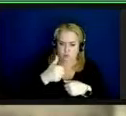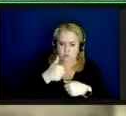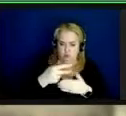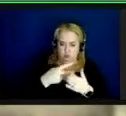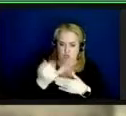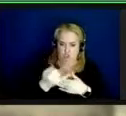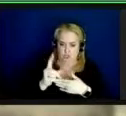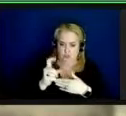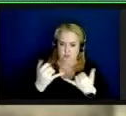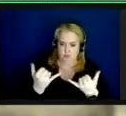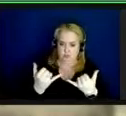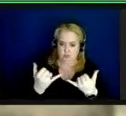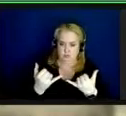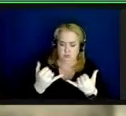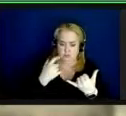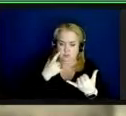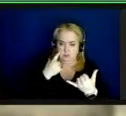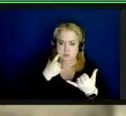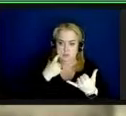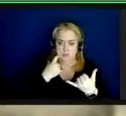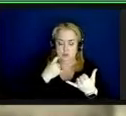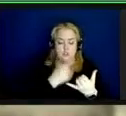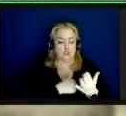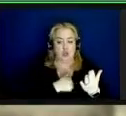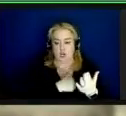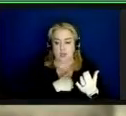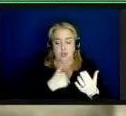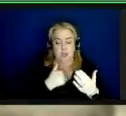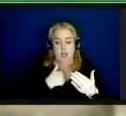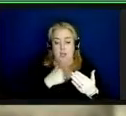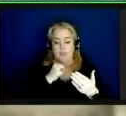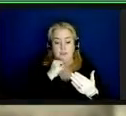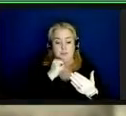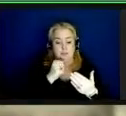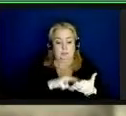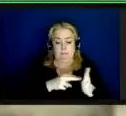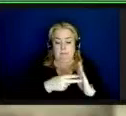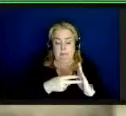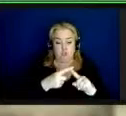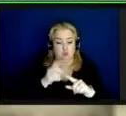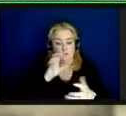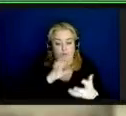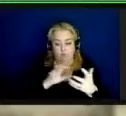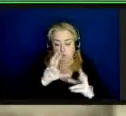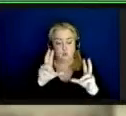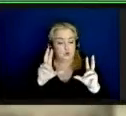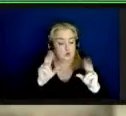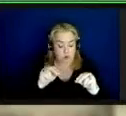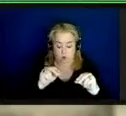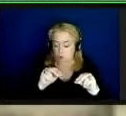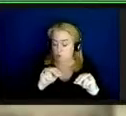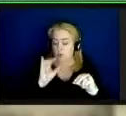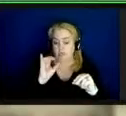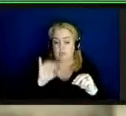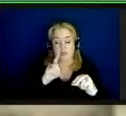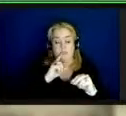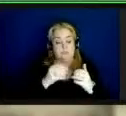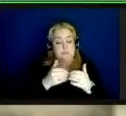SO WE ARE USING GENERAL FUND DOLLARS TO FUND THOSE THAT